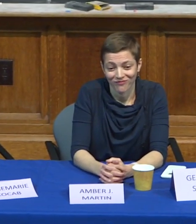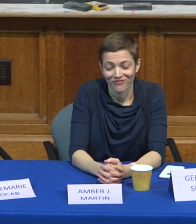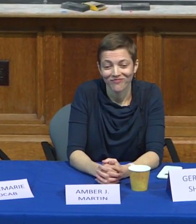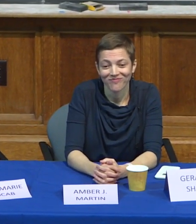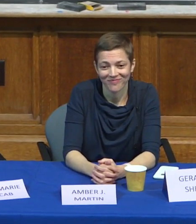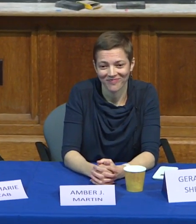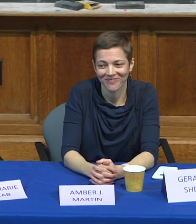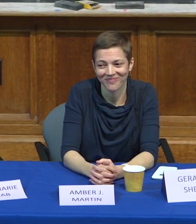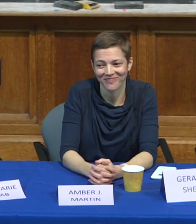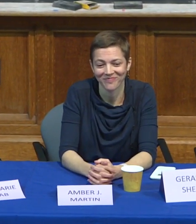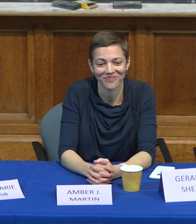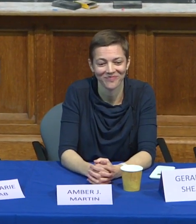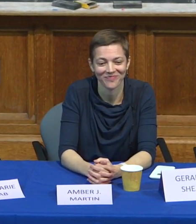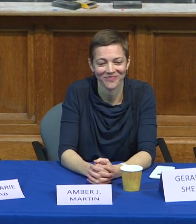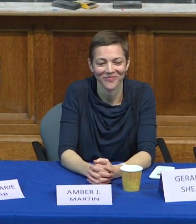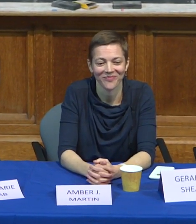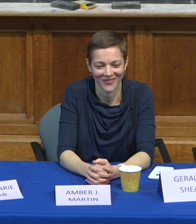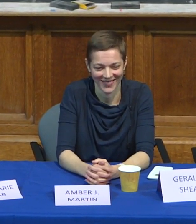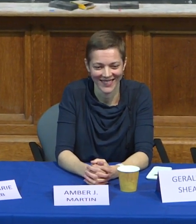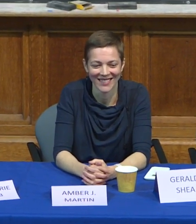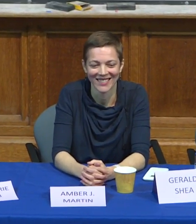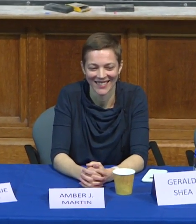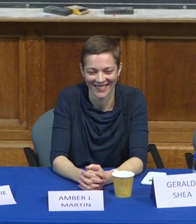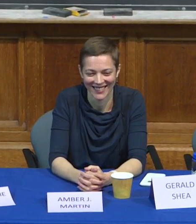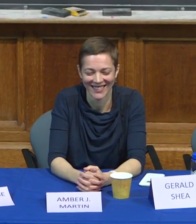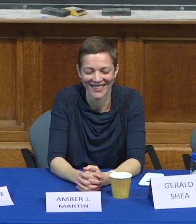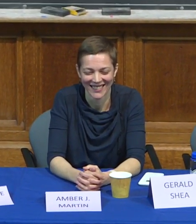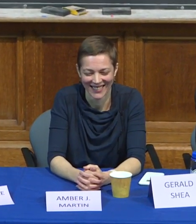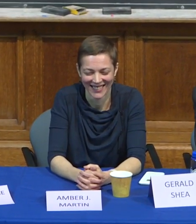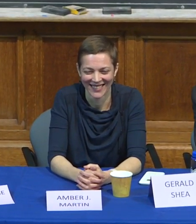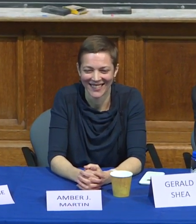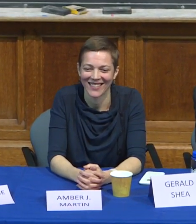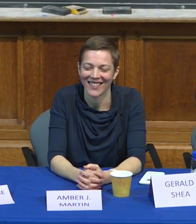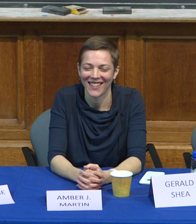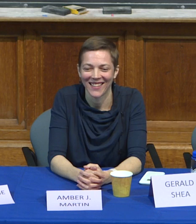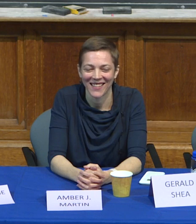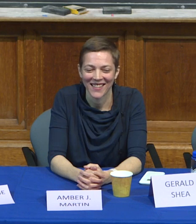Yeah, that's kind of how I feel about it too. [Woman] A difficult question, yeah.